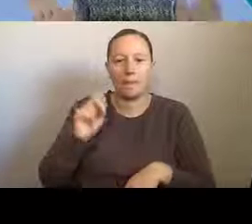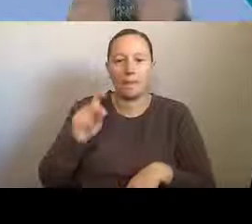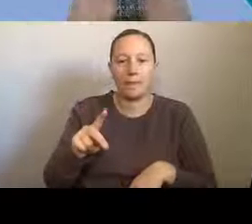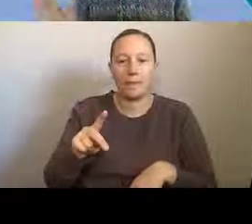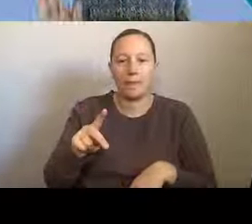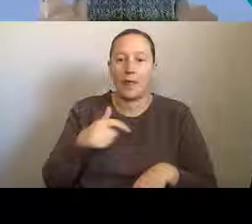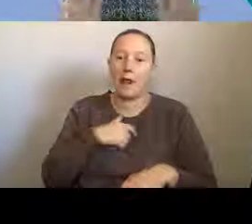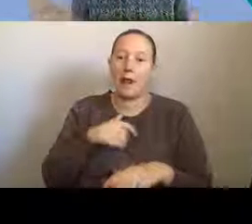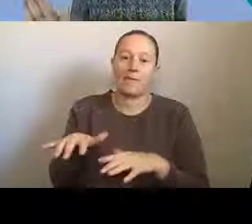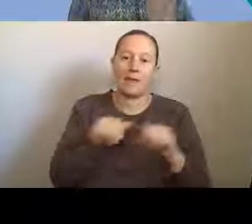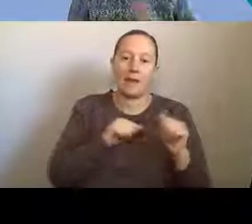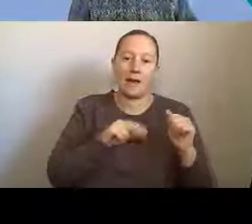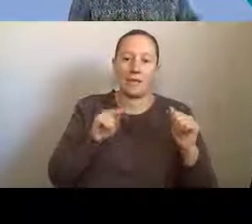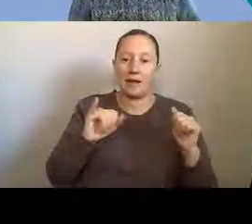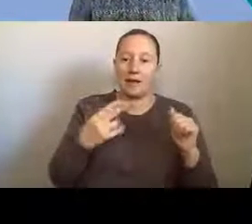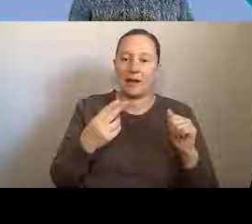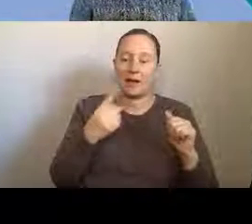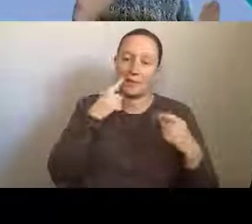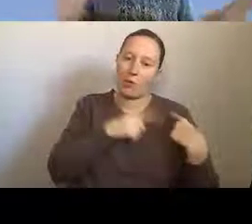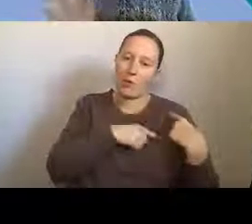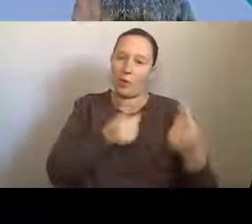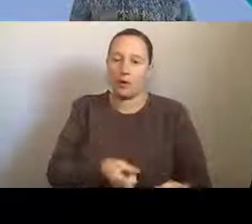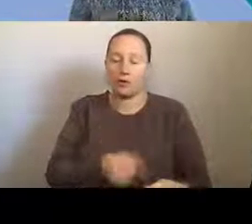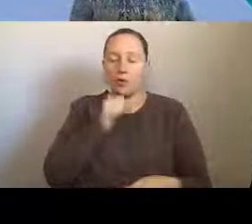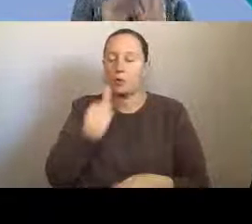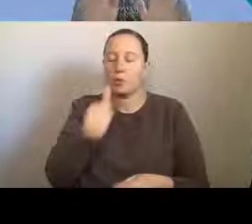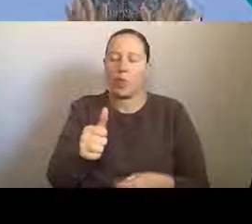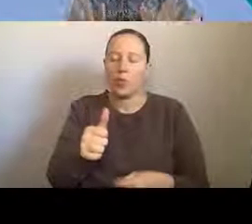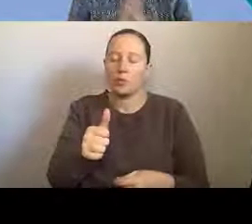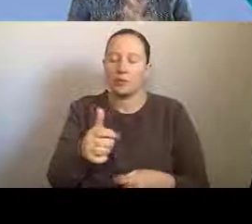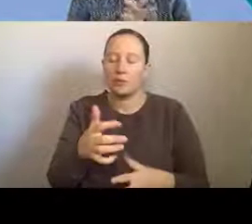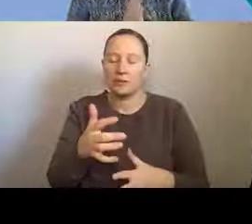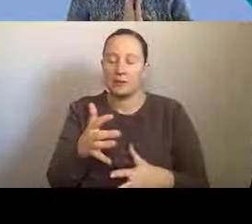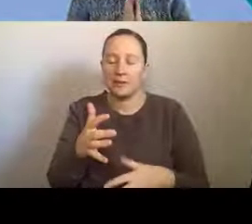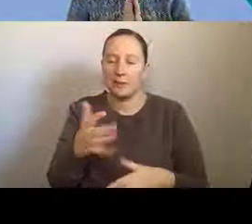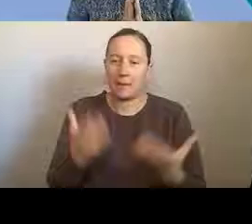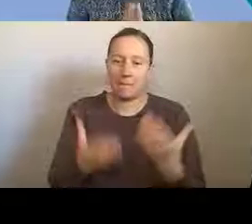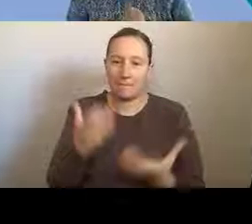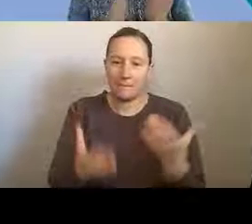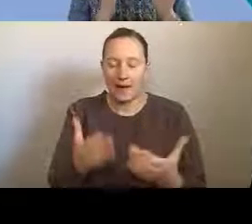so don't take my words completely as is, but generally that's the understanding.